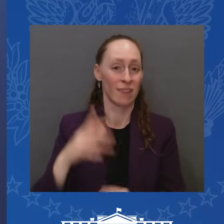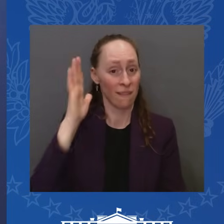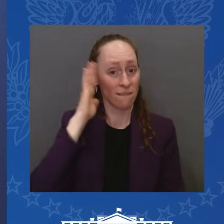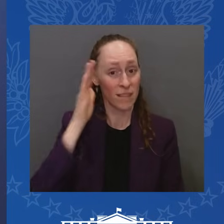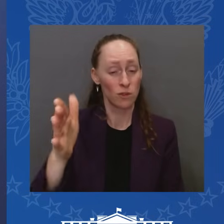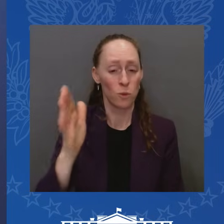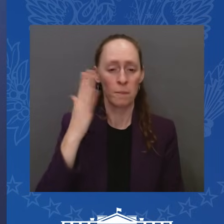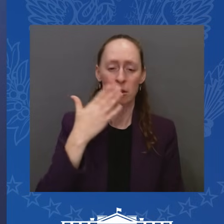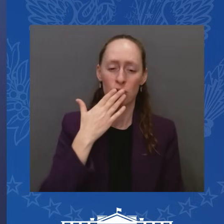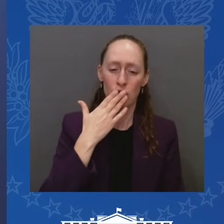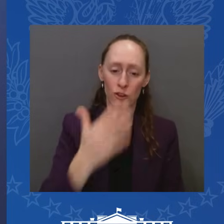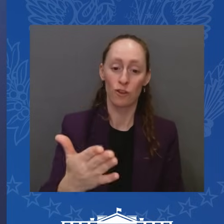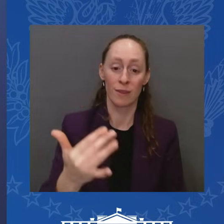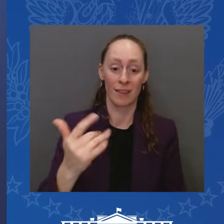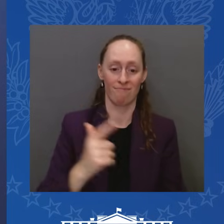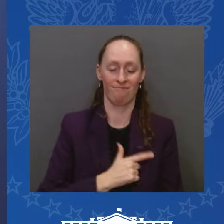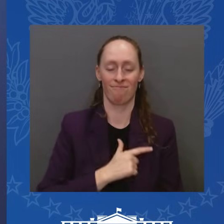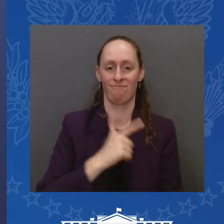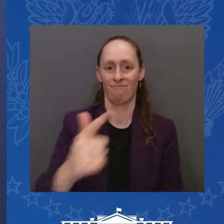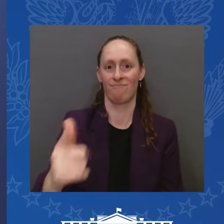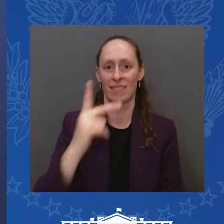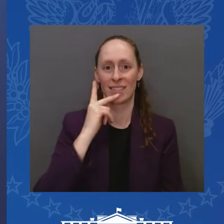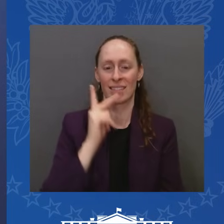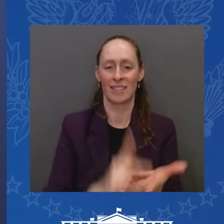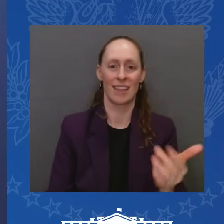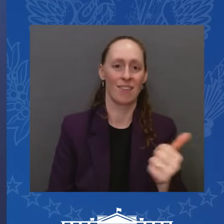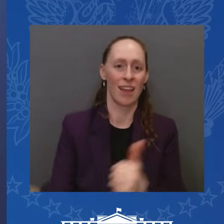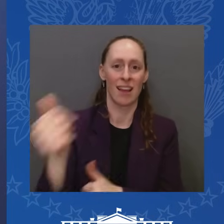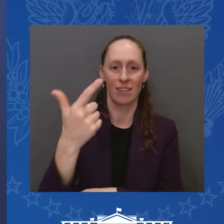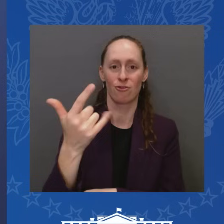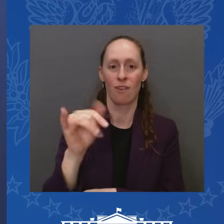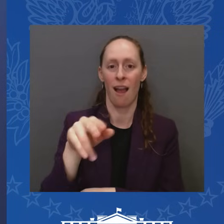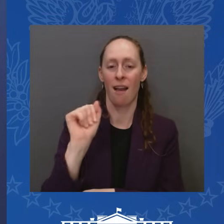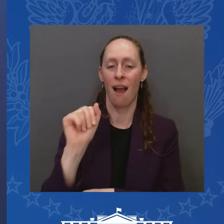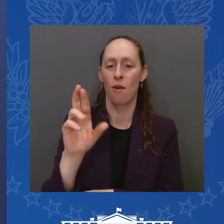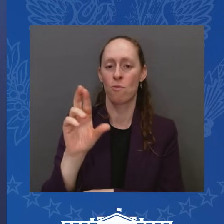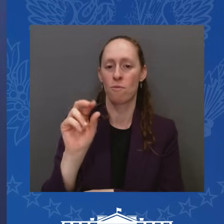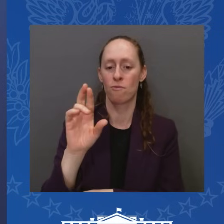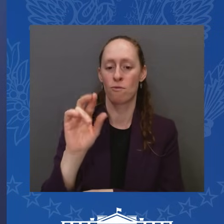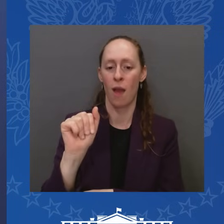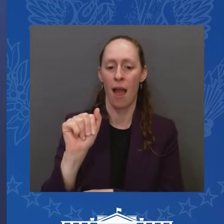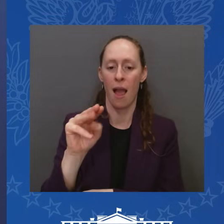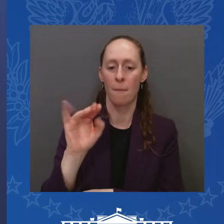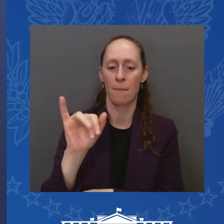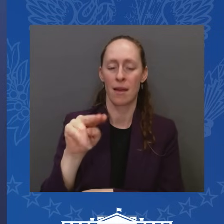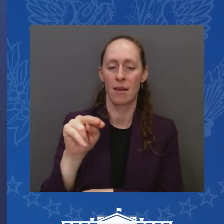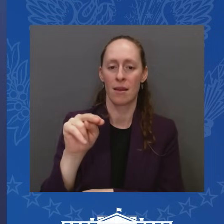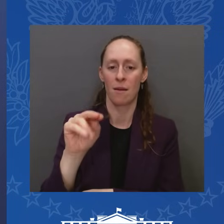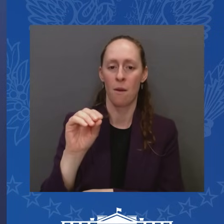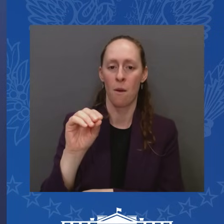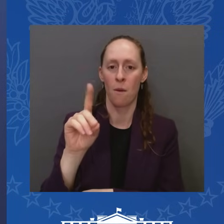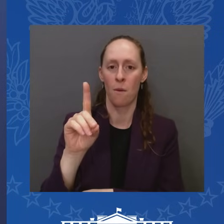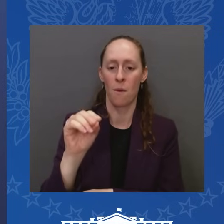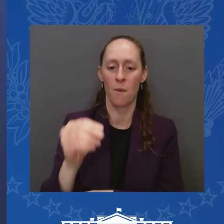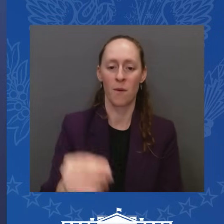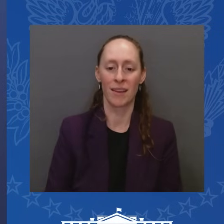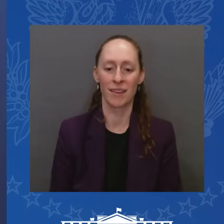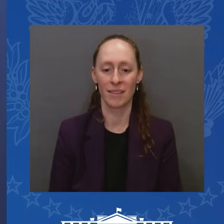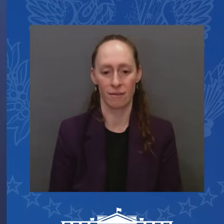who has been the engine behind this effort. She's going to lead the discussion with representatives from these tech hubs on the screen behind me